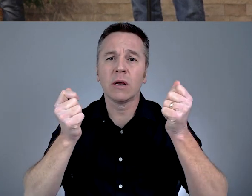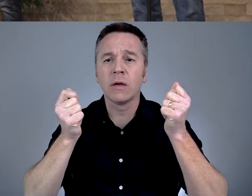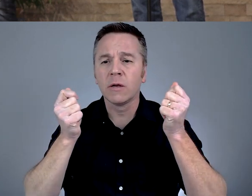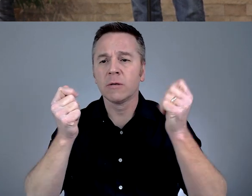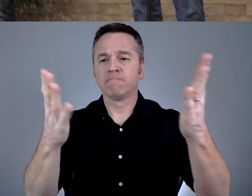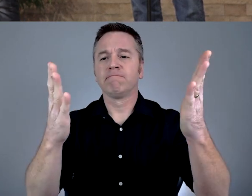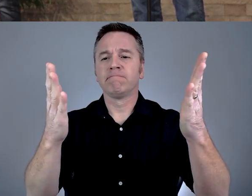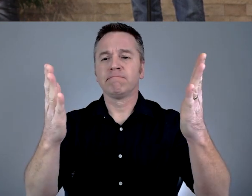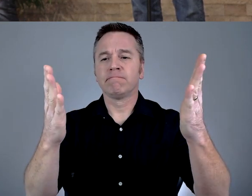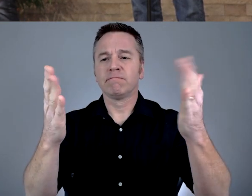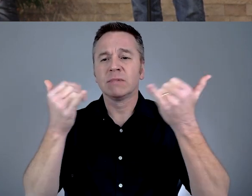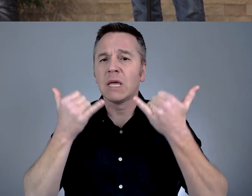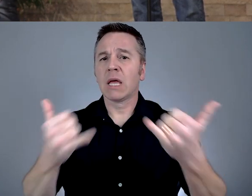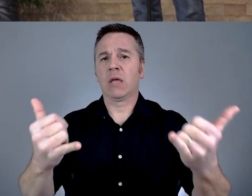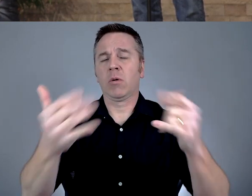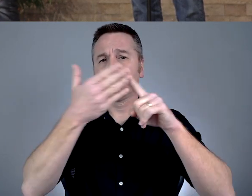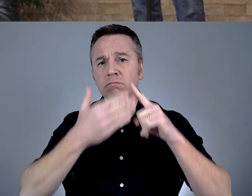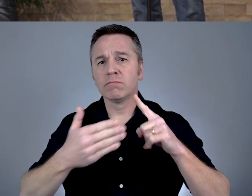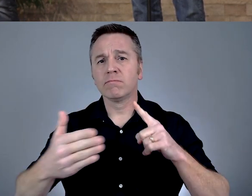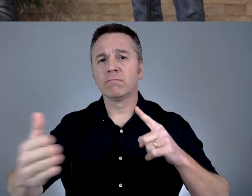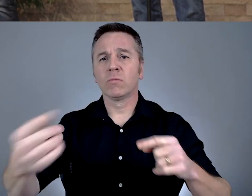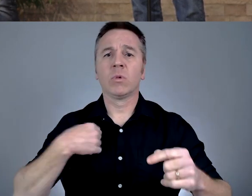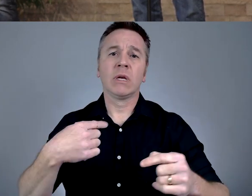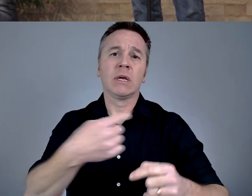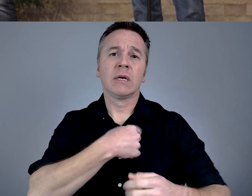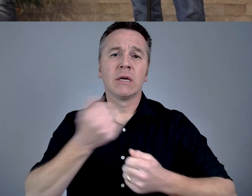Now and ever we confess